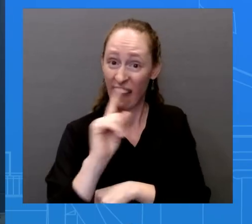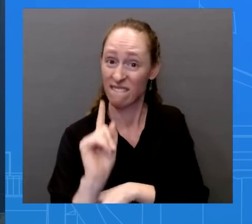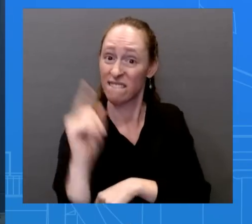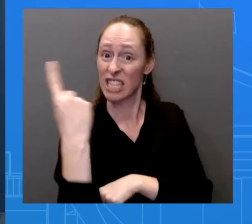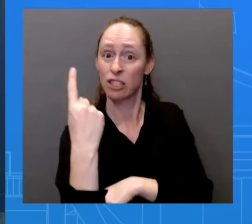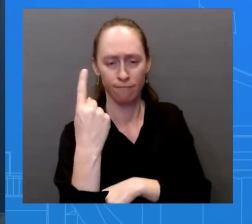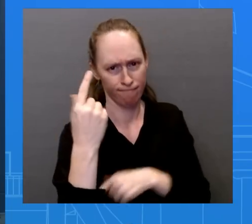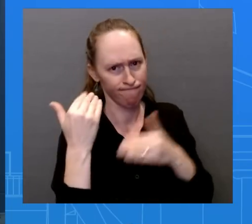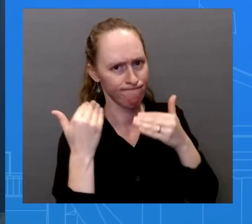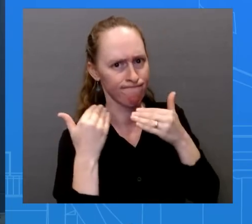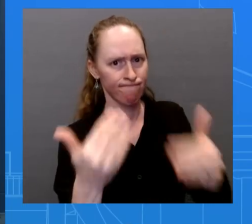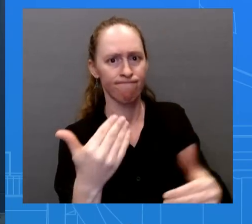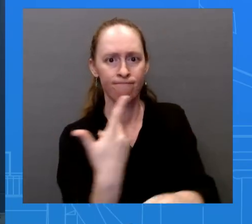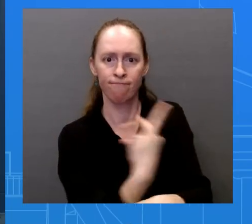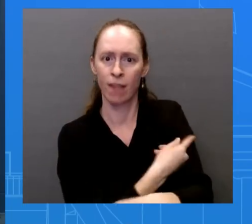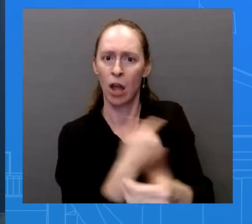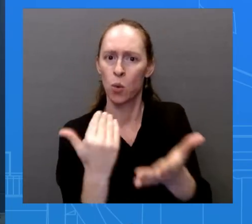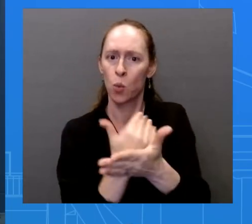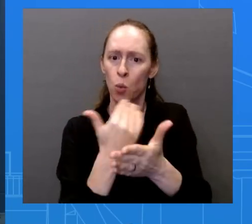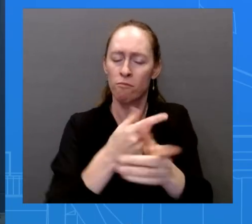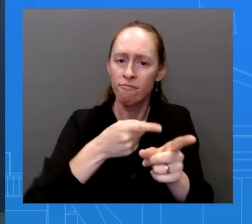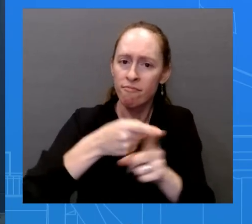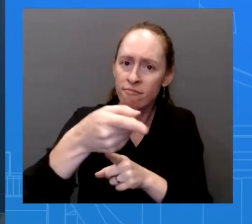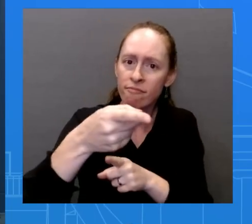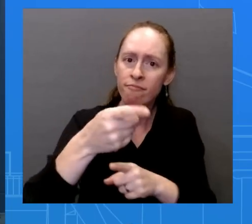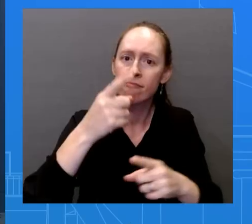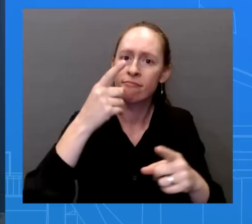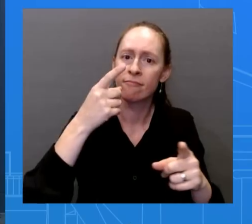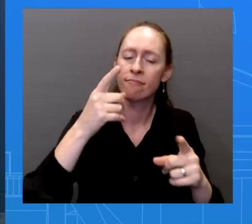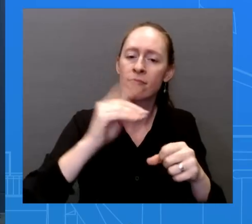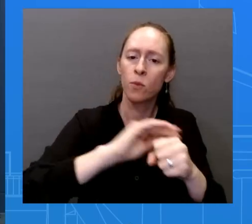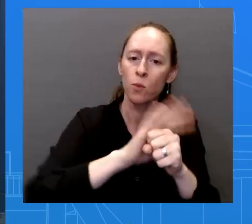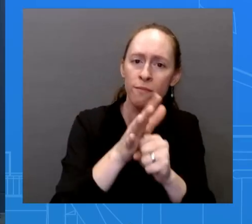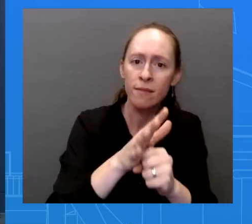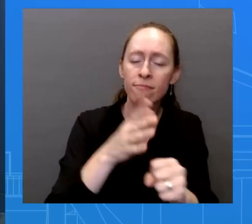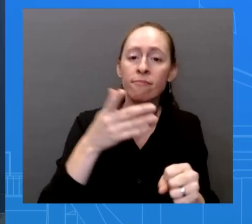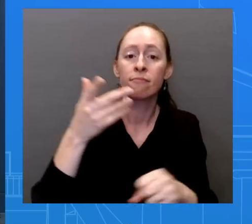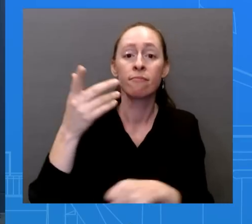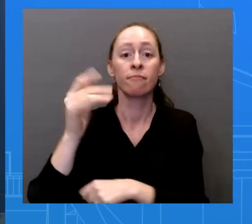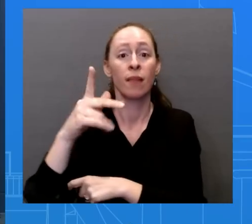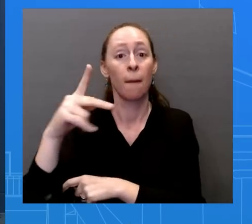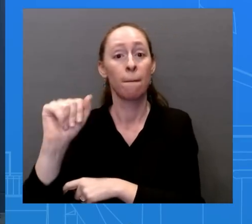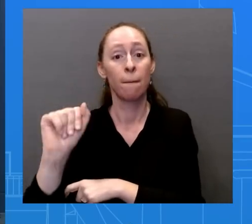So as we look ahead to our third winter of COVID-19, we are focused like a laser